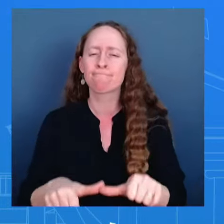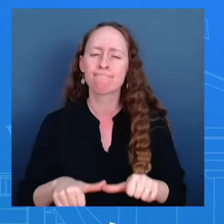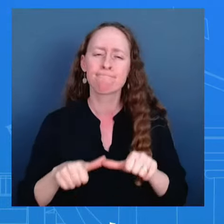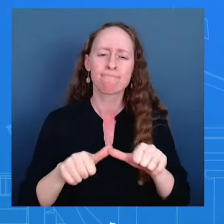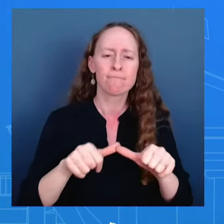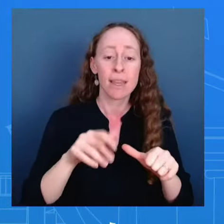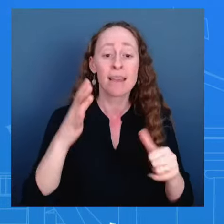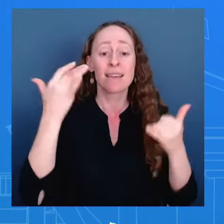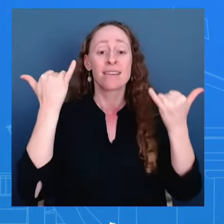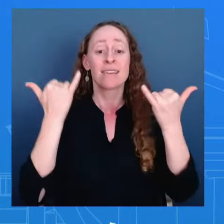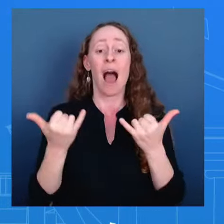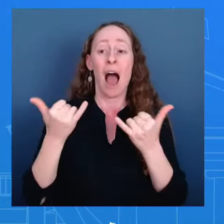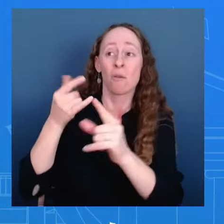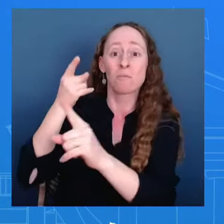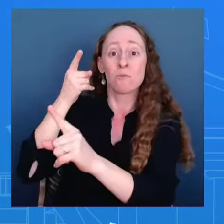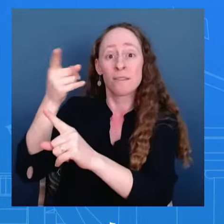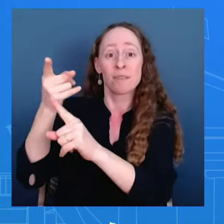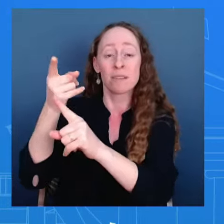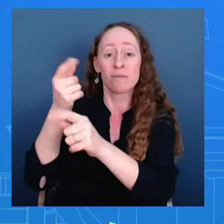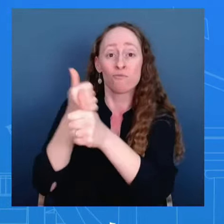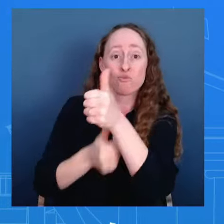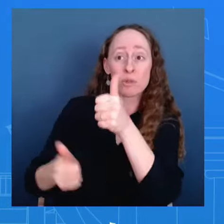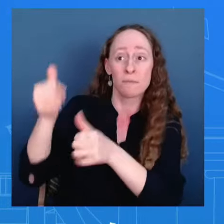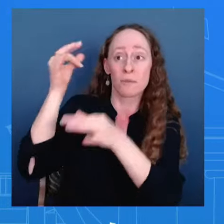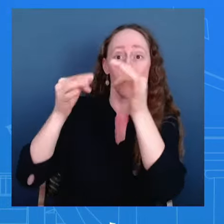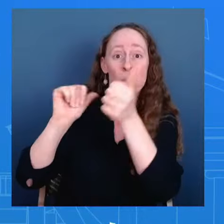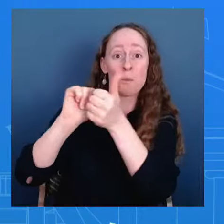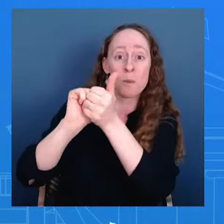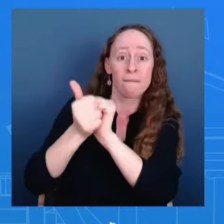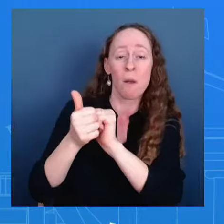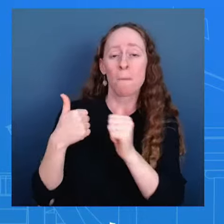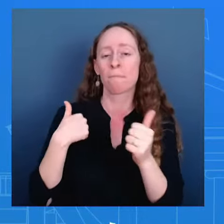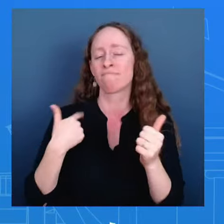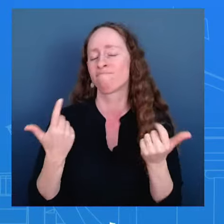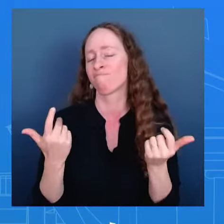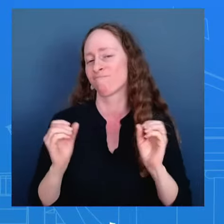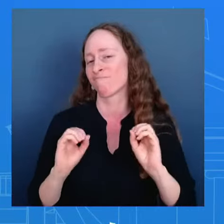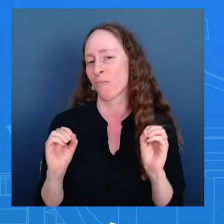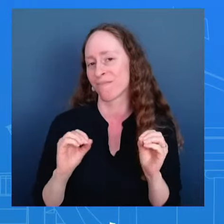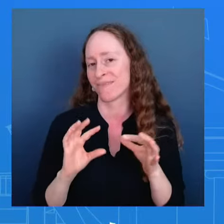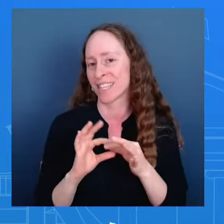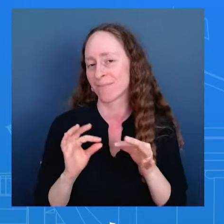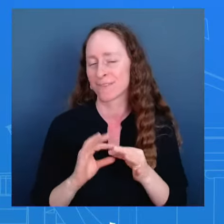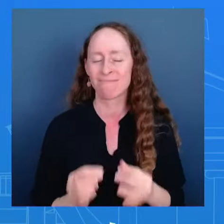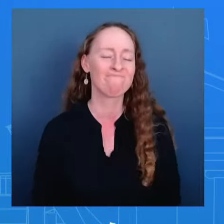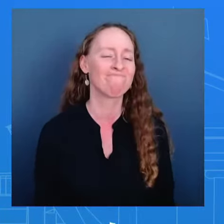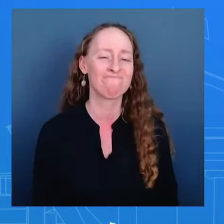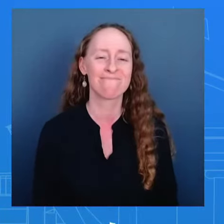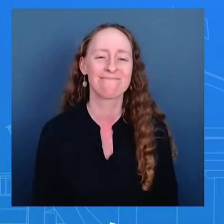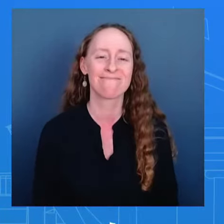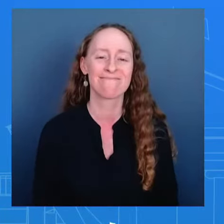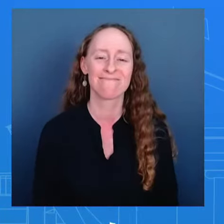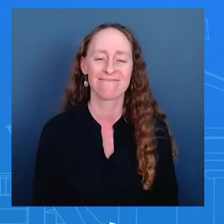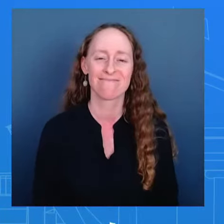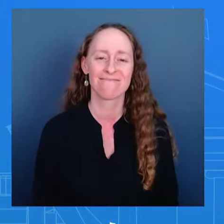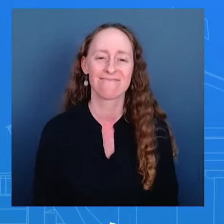The Press: Karine. Ms. Jean-Pierre: Go ahead. I know I have to wrap up. Go. The Press: Thank you. The New York Times reported over the last few weeks that two different flags